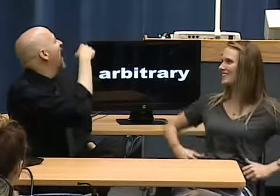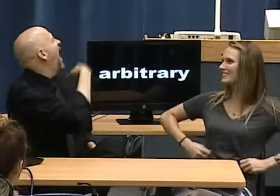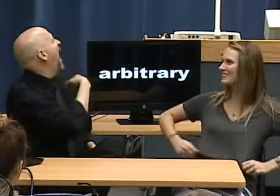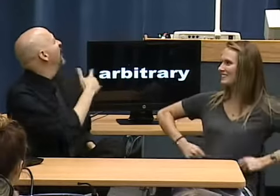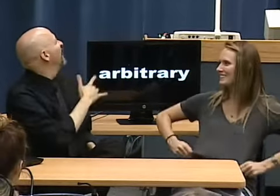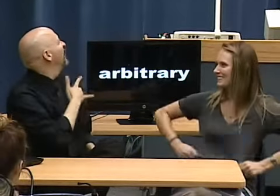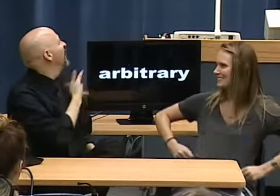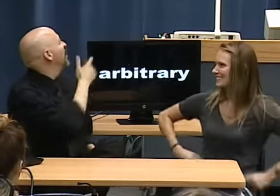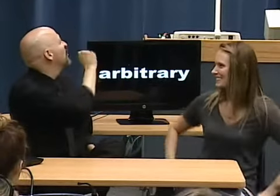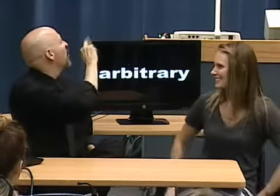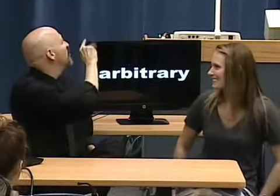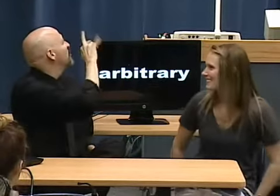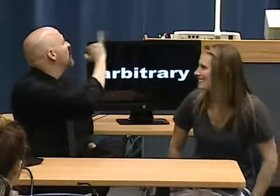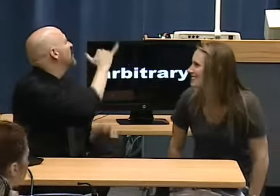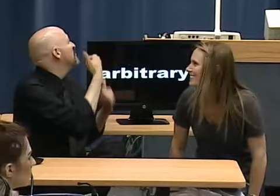I feel arbitrary now.